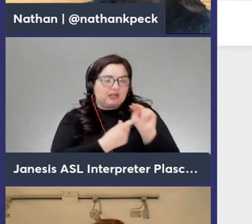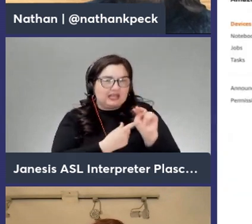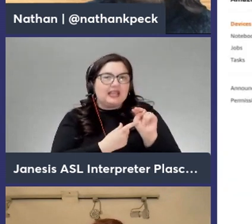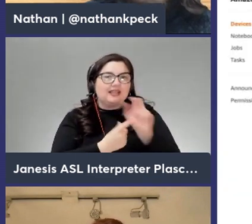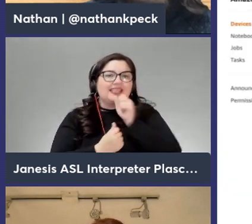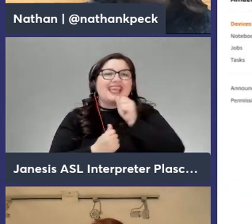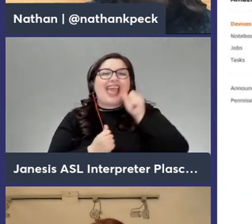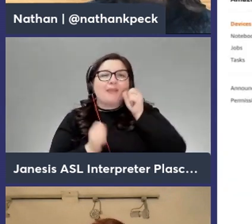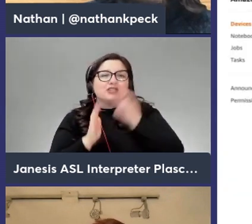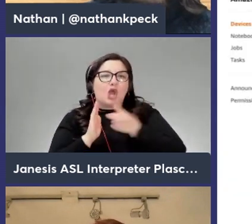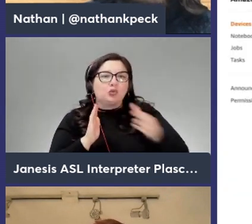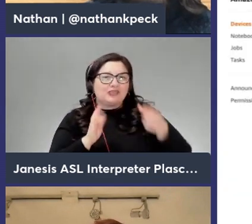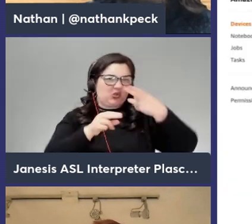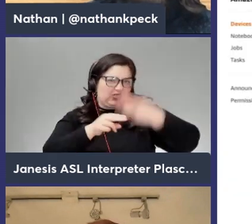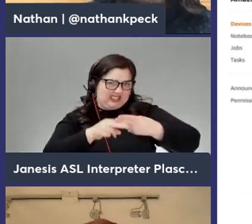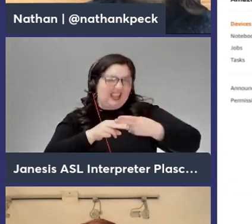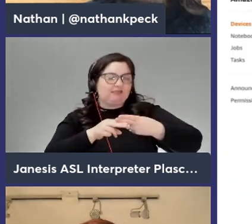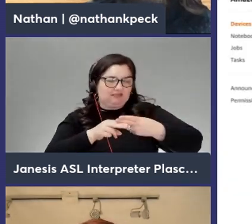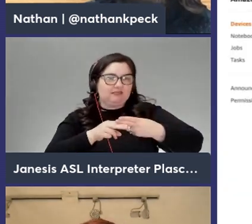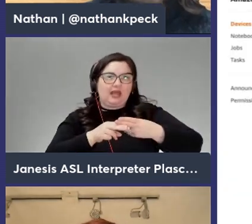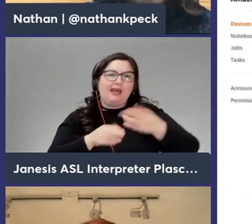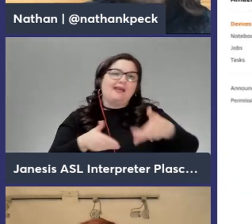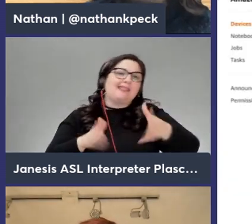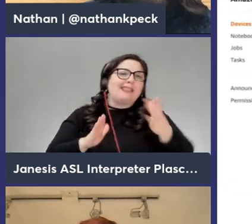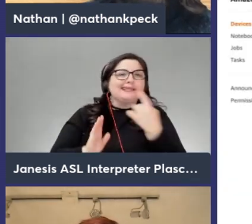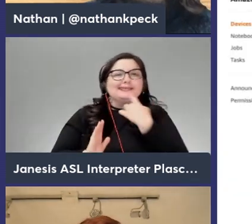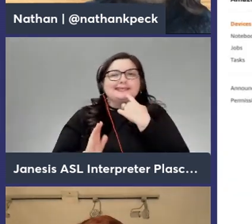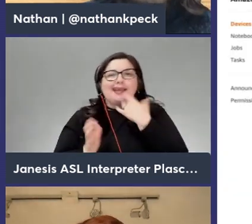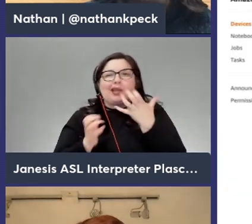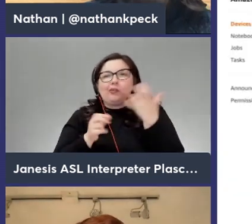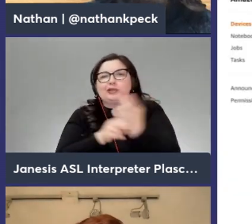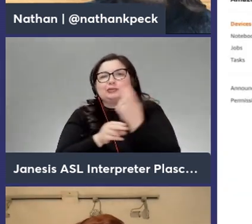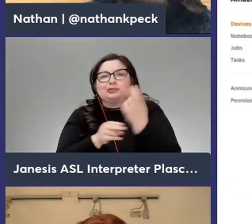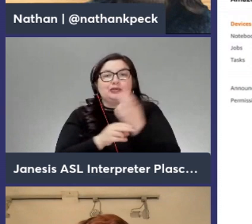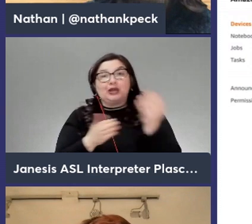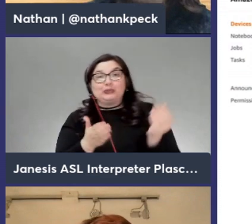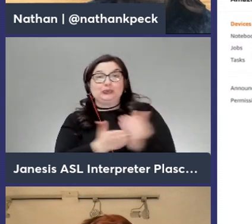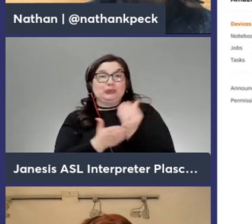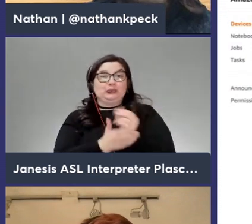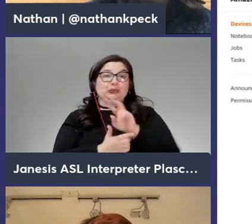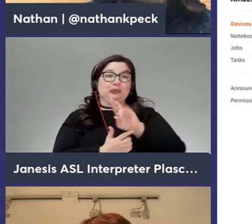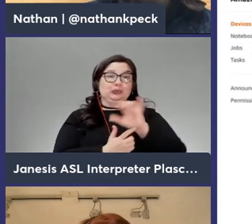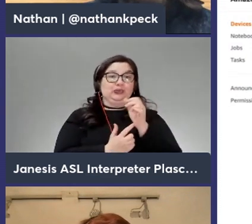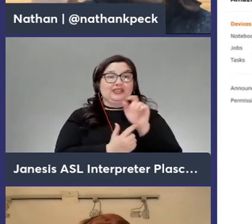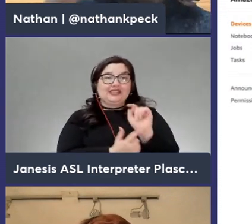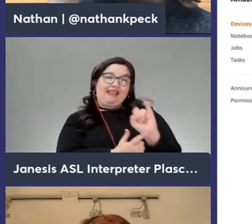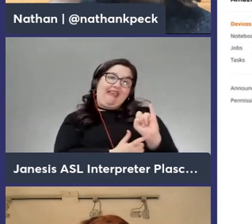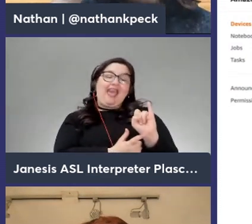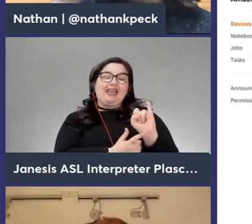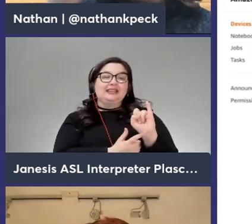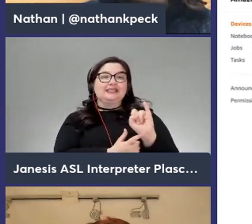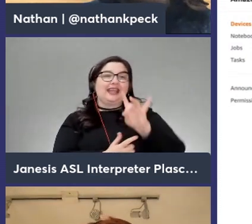So let's say I wanna use the brand new Rigetti 80-qubit M-1 device,